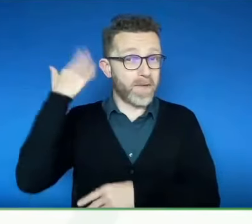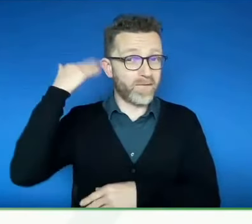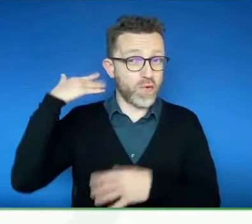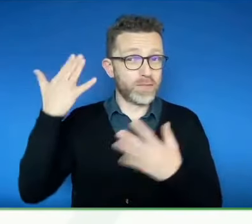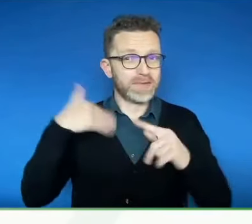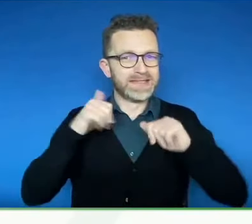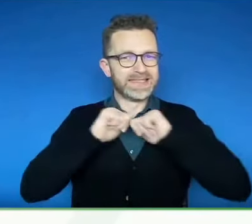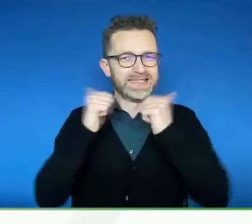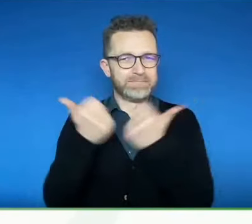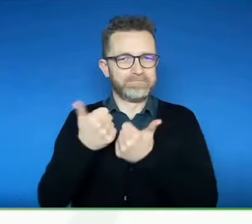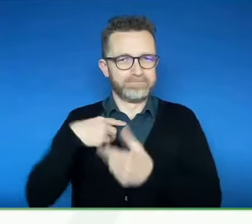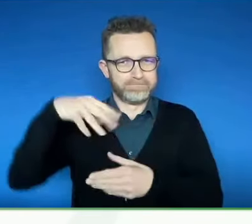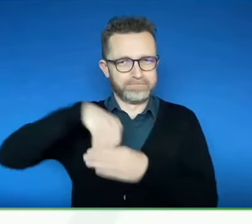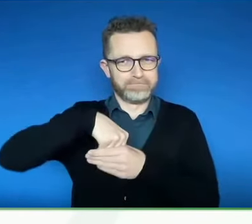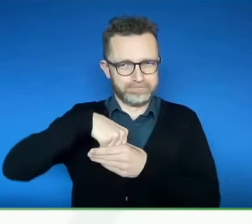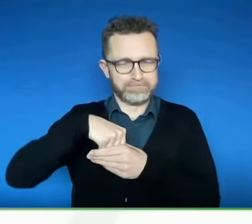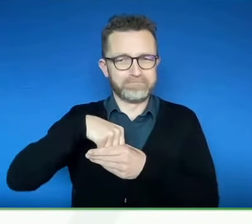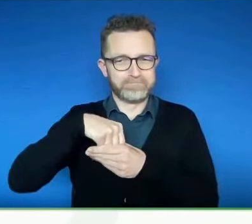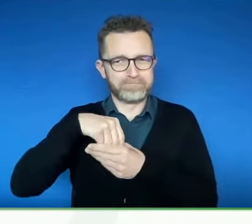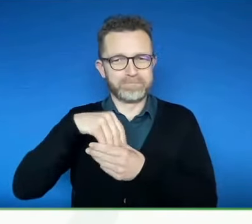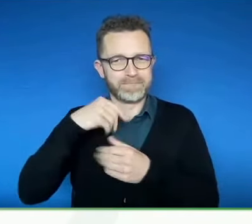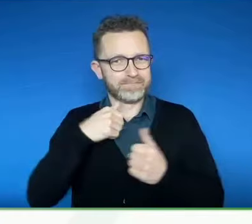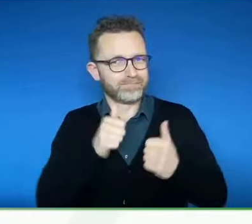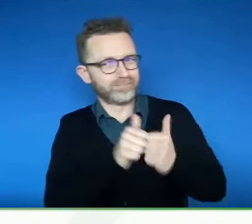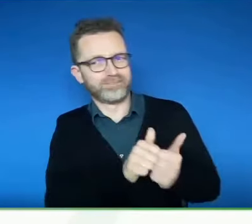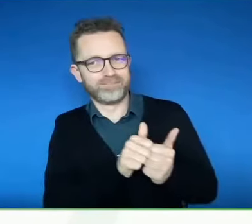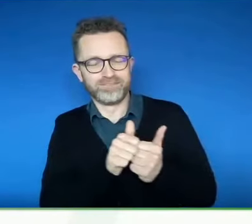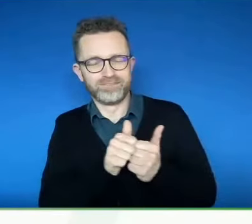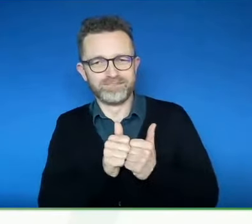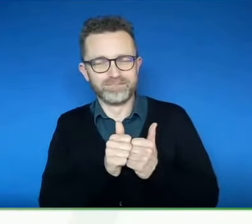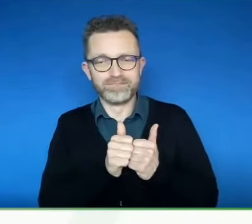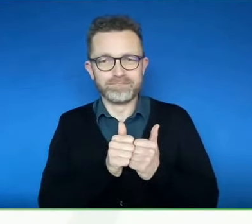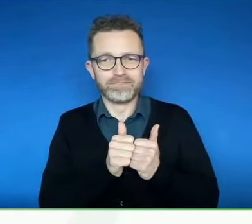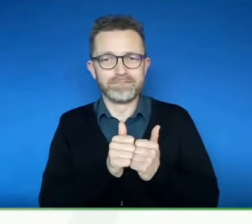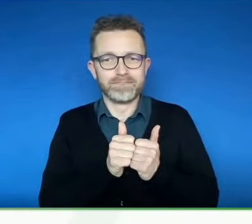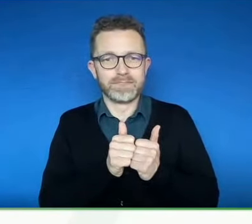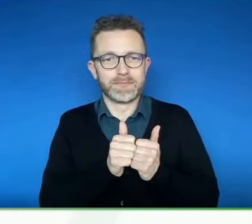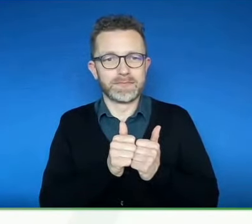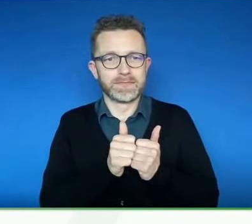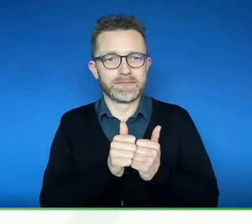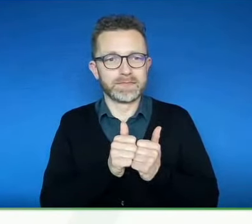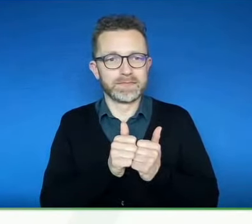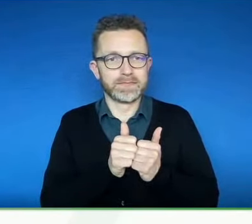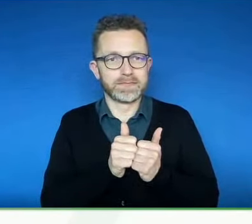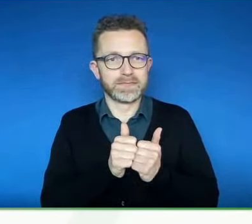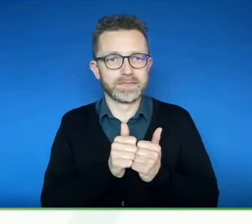We created a newsletter to inform about politics and law.